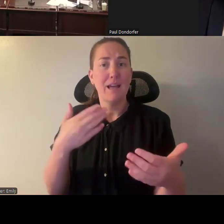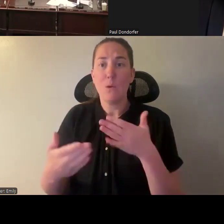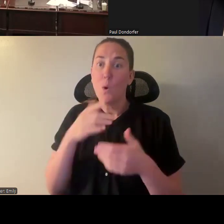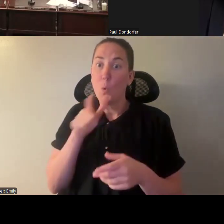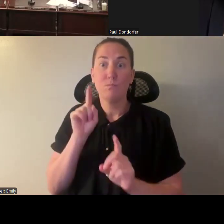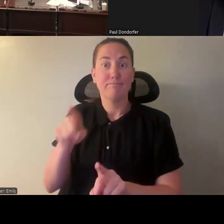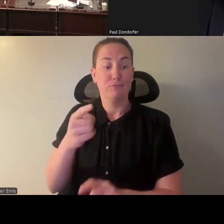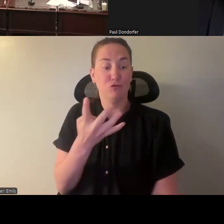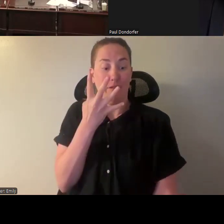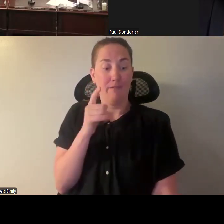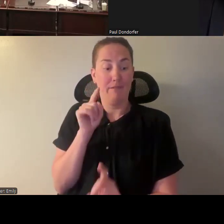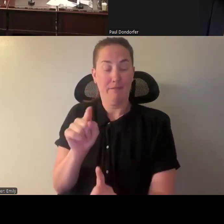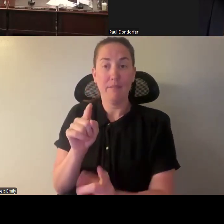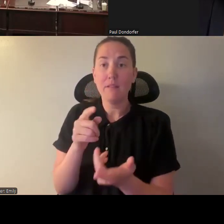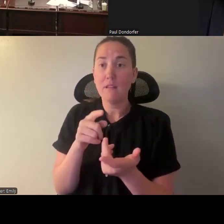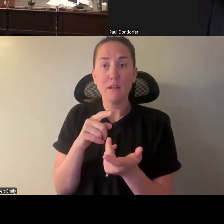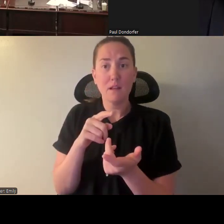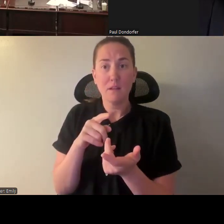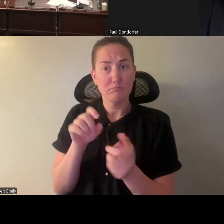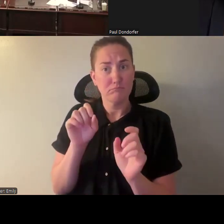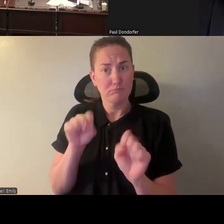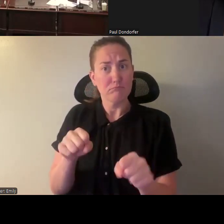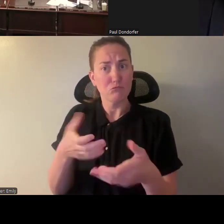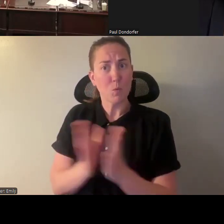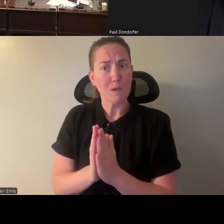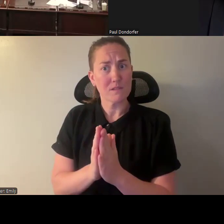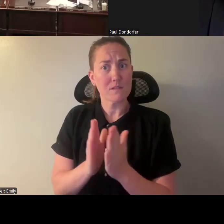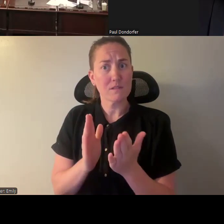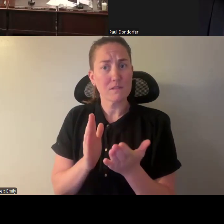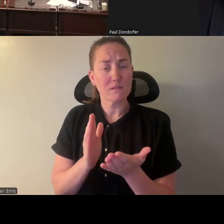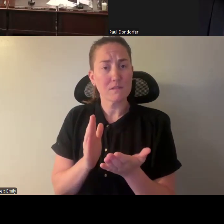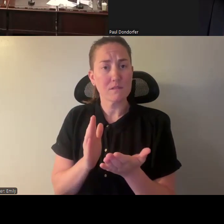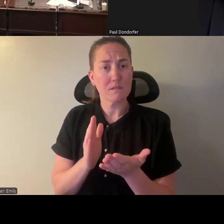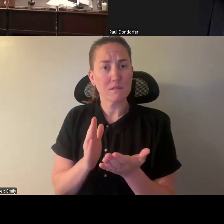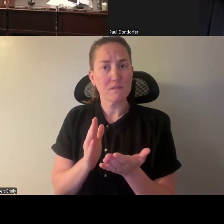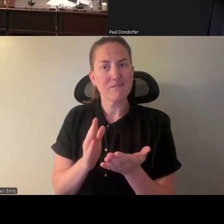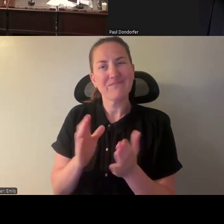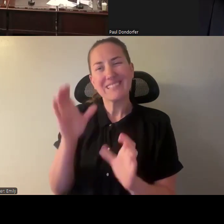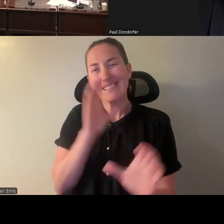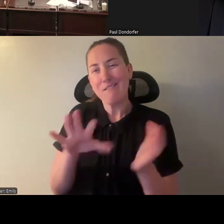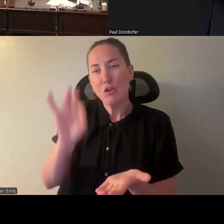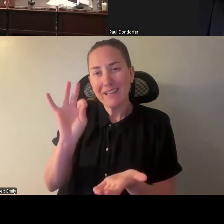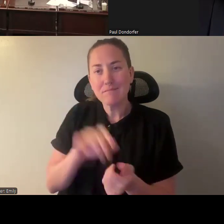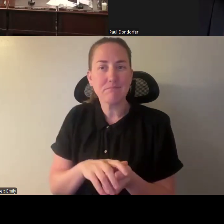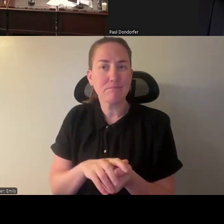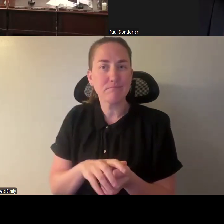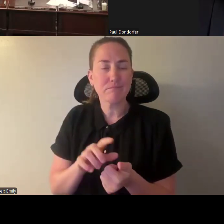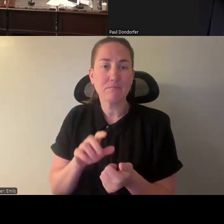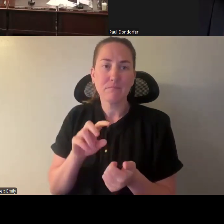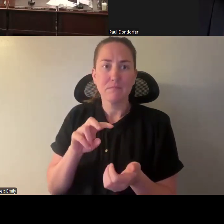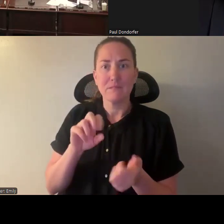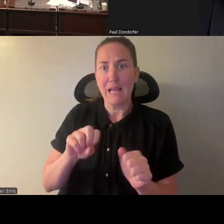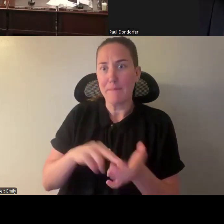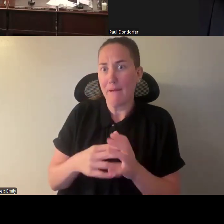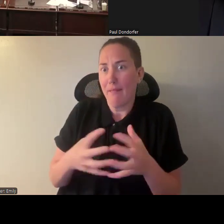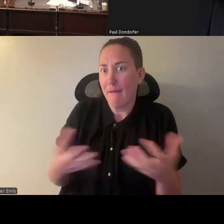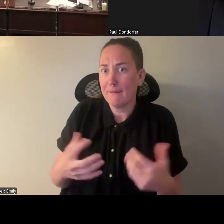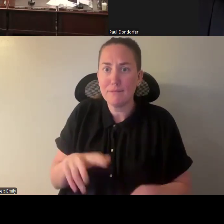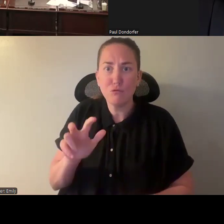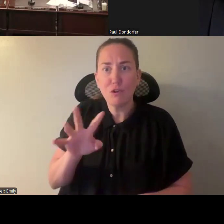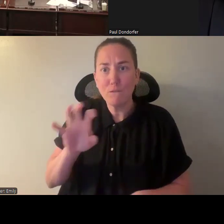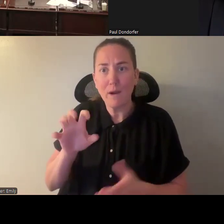anyone in the jail is able to request um discovery Discovery can be a lot 300 400 pages of discovery